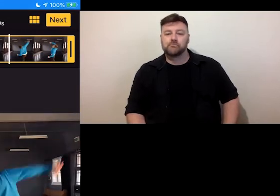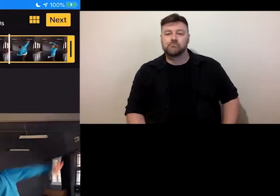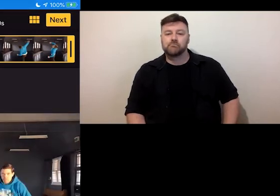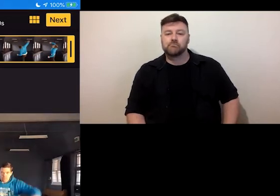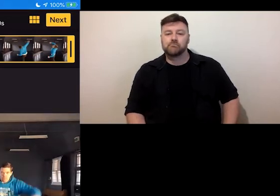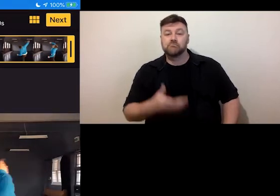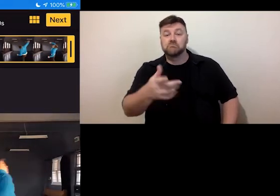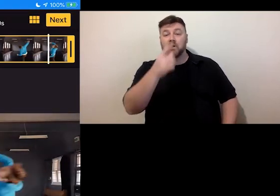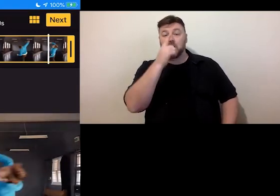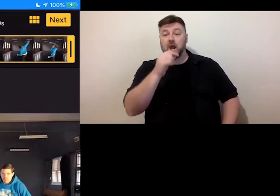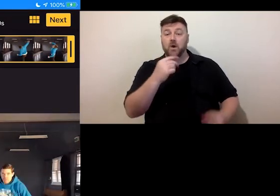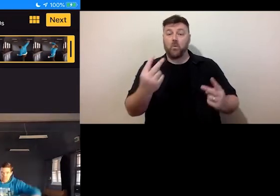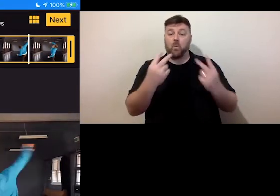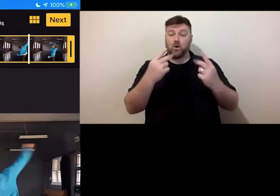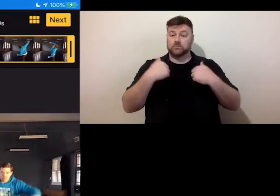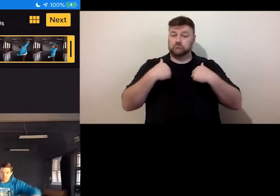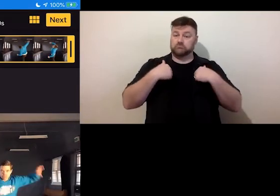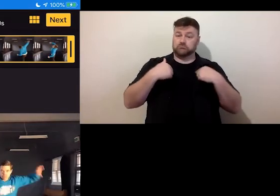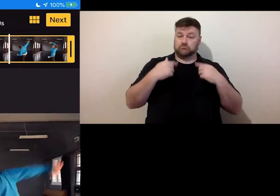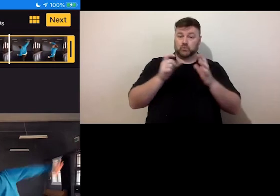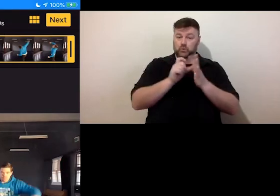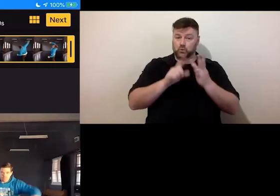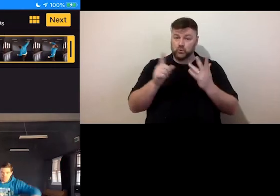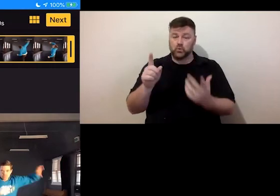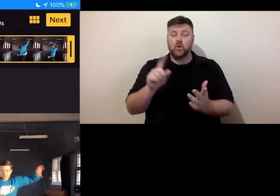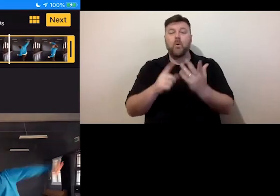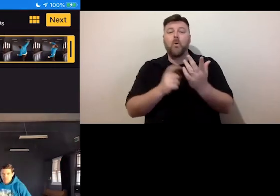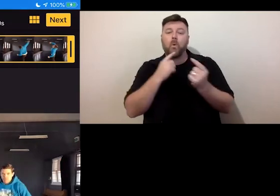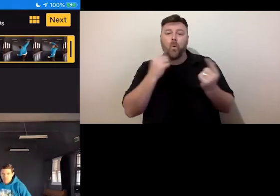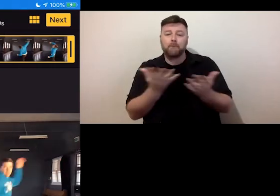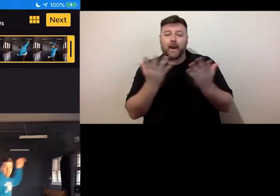just keep playing with your own images that you've shot on your phone.